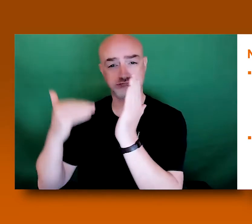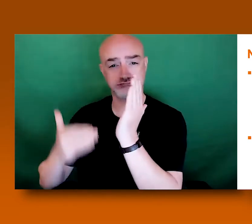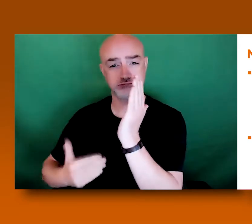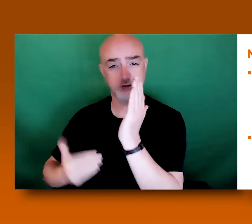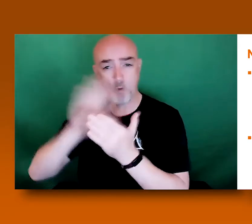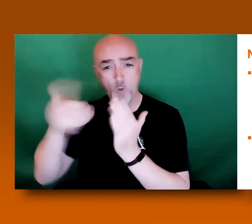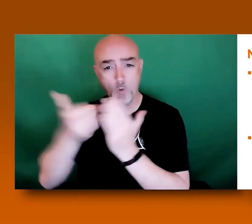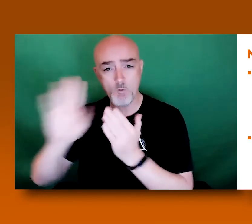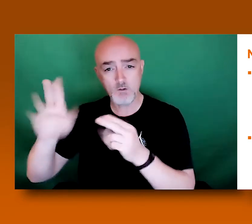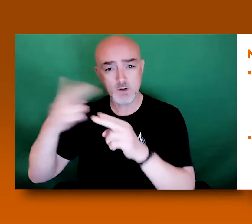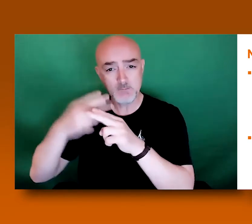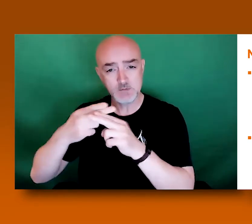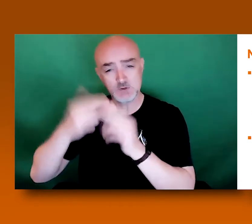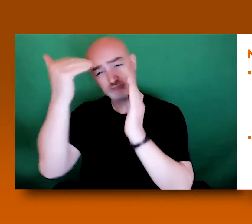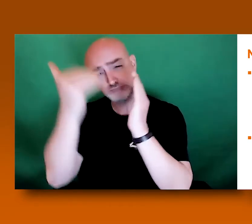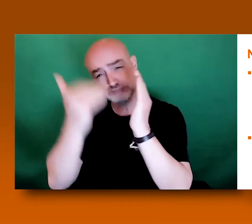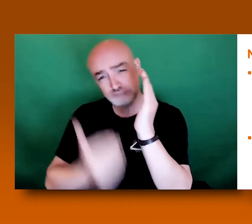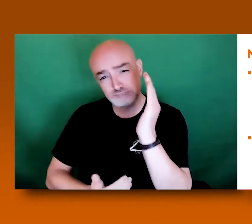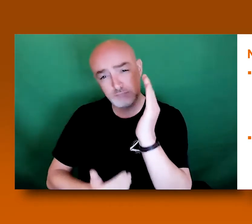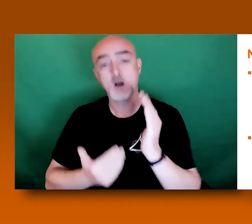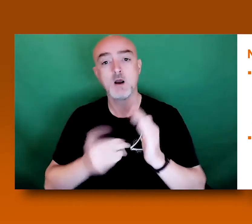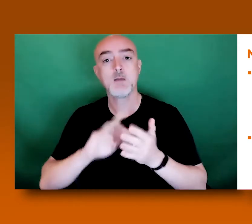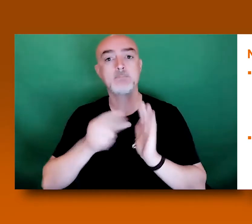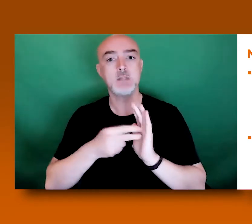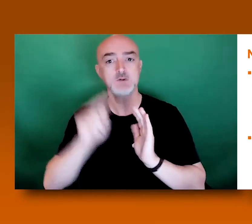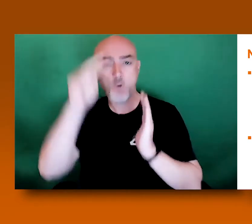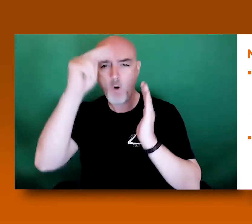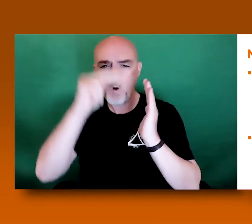You have access to that. So, all of their names are listed there.